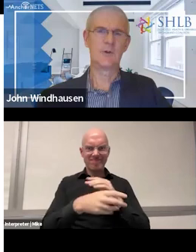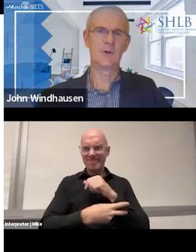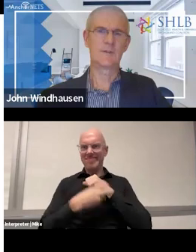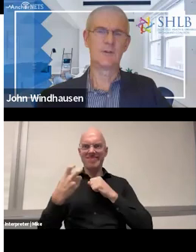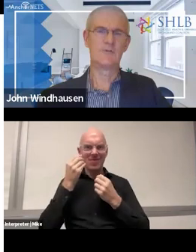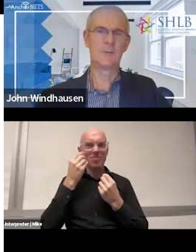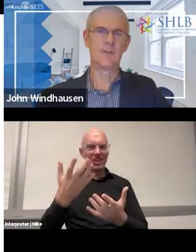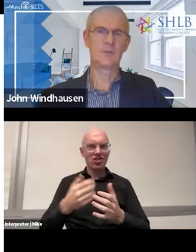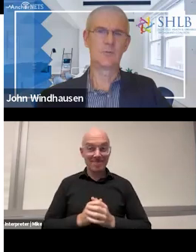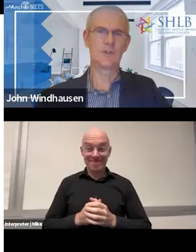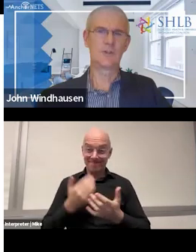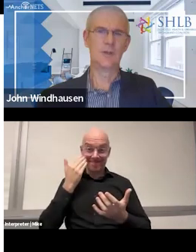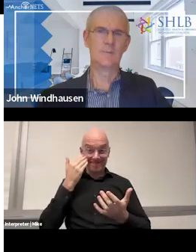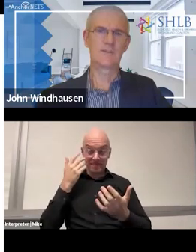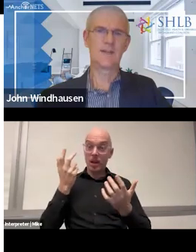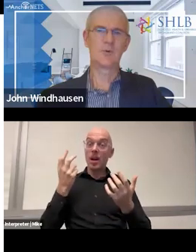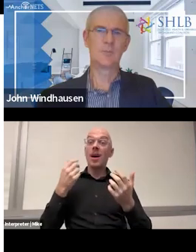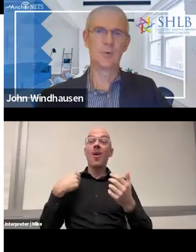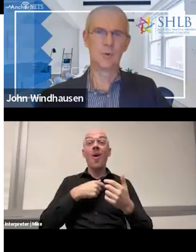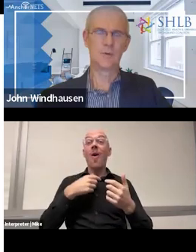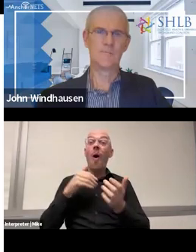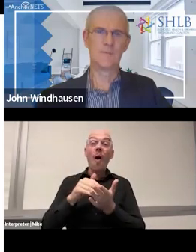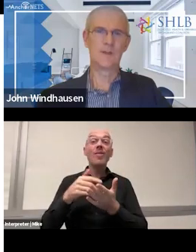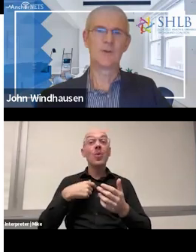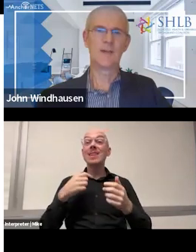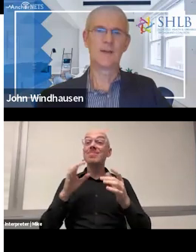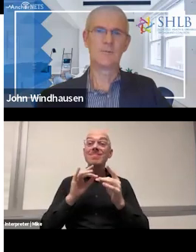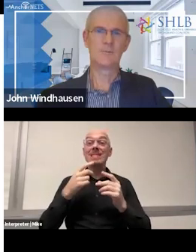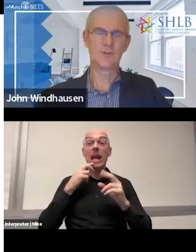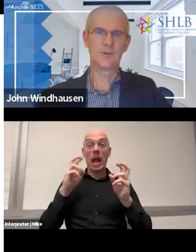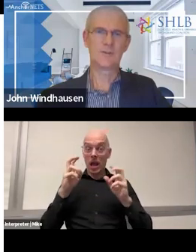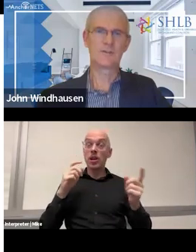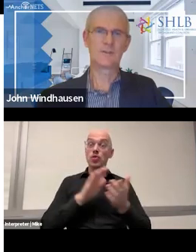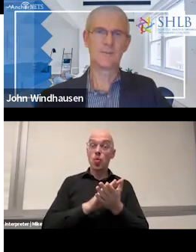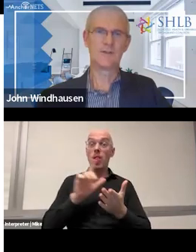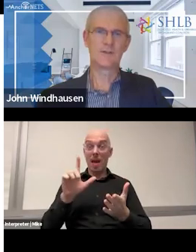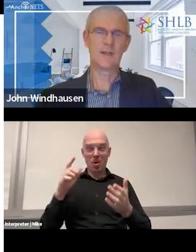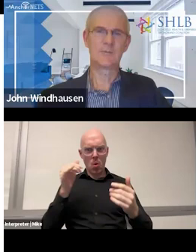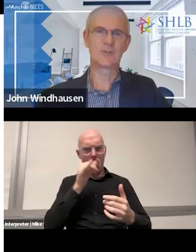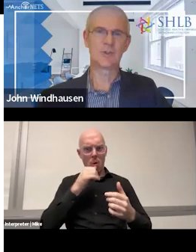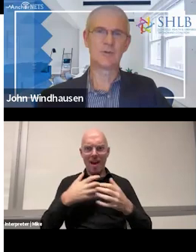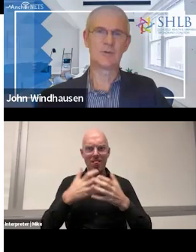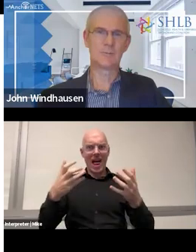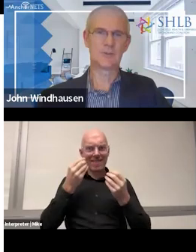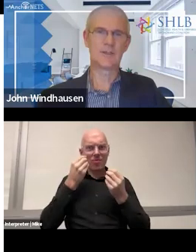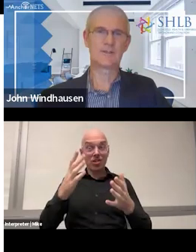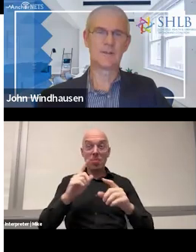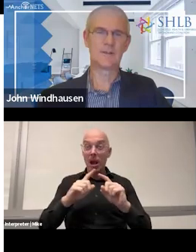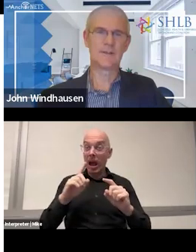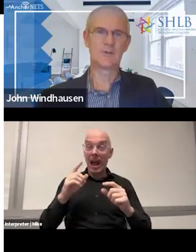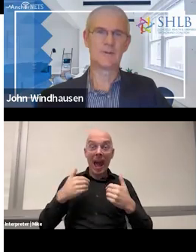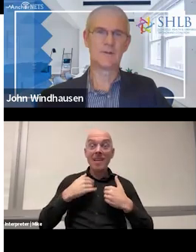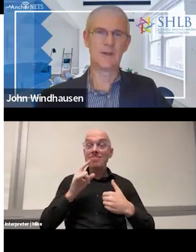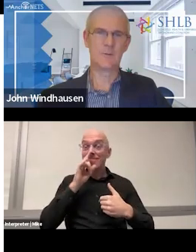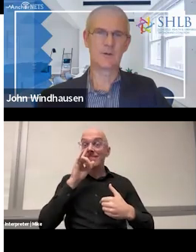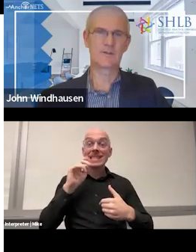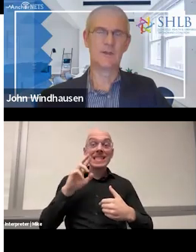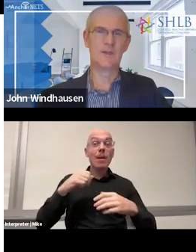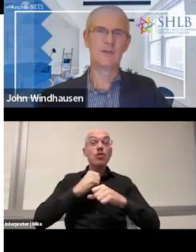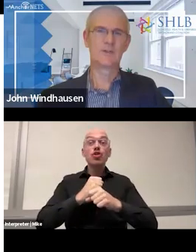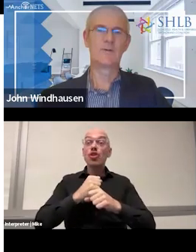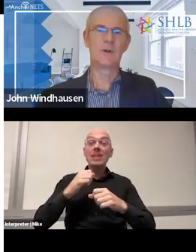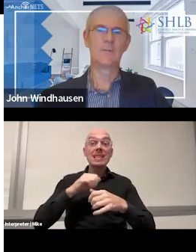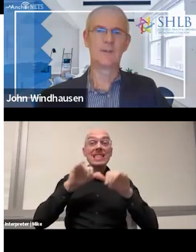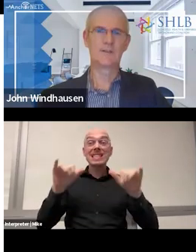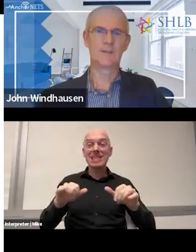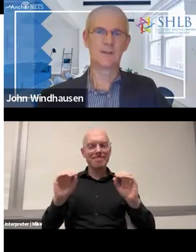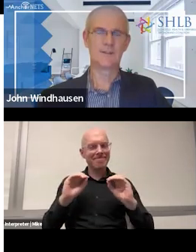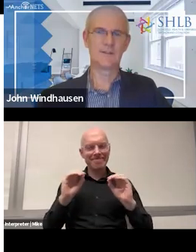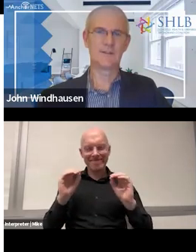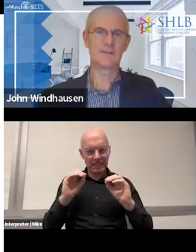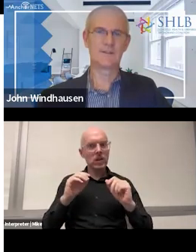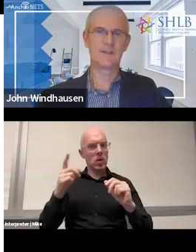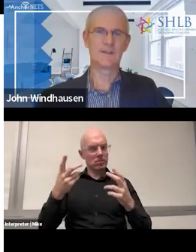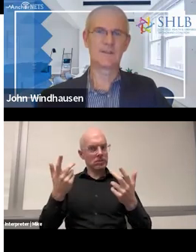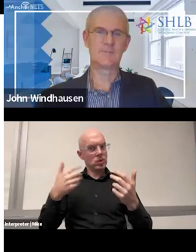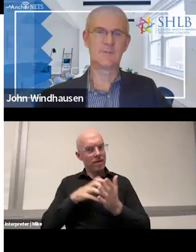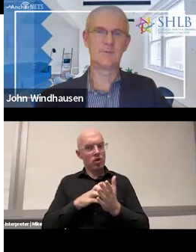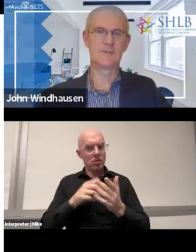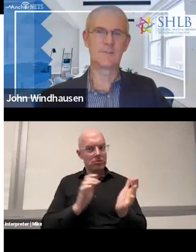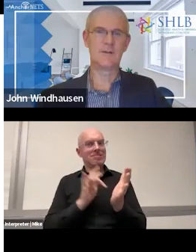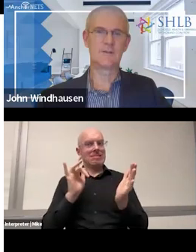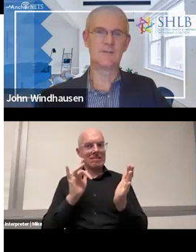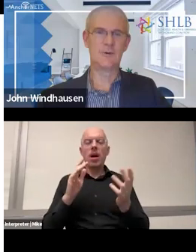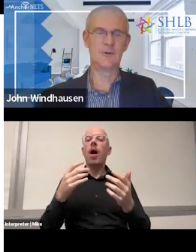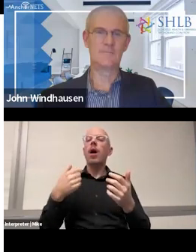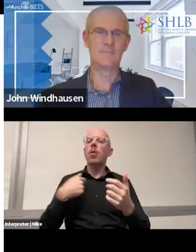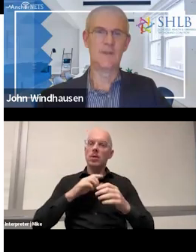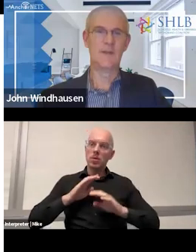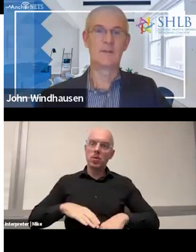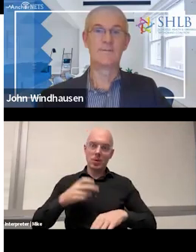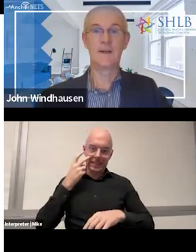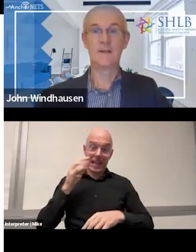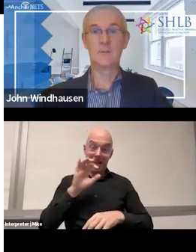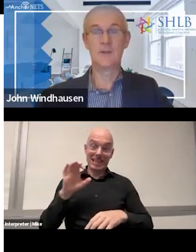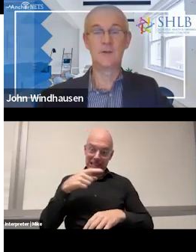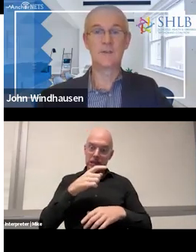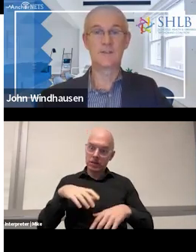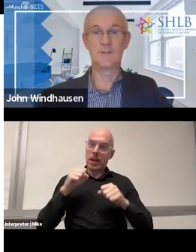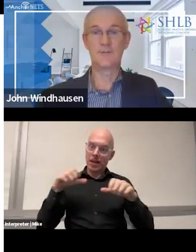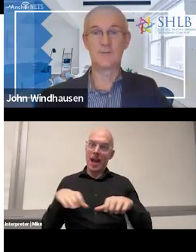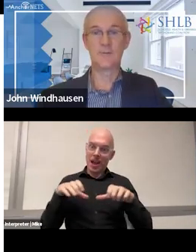John Windhausen: In fact, we often hear that schools and libraries are information rich, but cyber poor. They don't have the resources to spend on cyber security to protect the integrity of their networks. So we're very pleased that the Fcc. Has taken the step to move this policy forward.